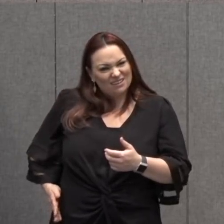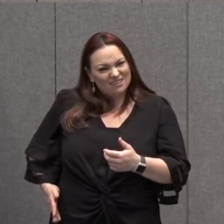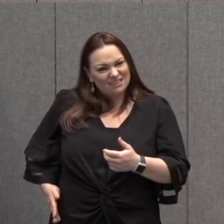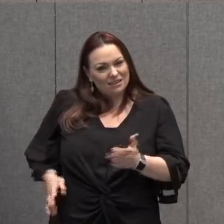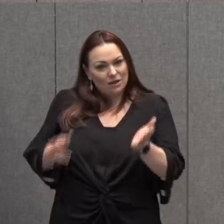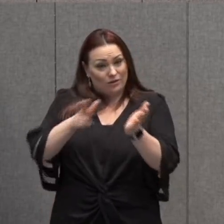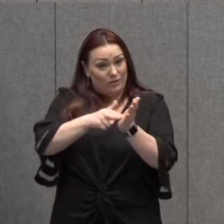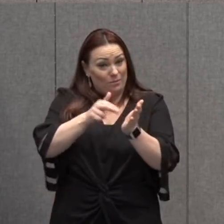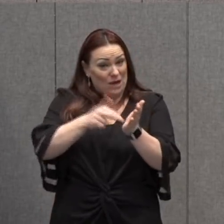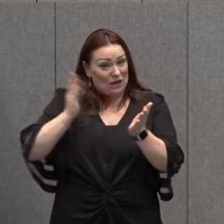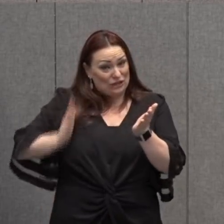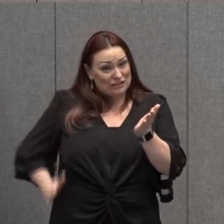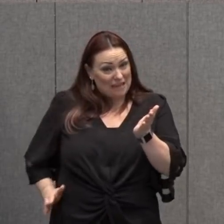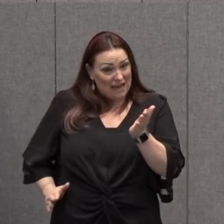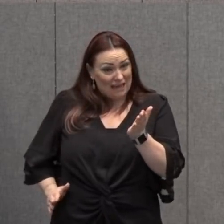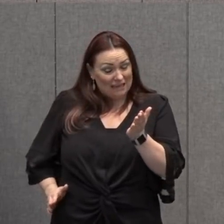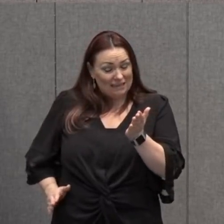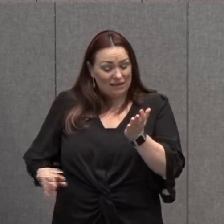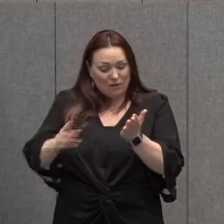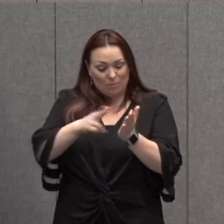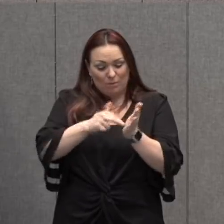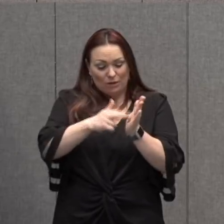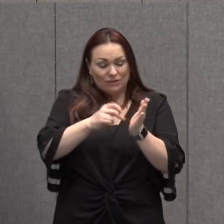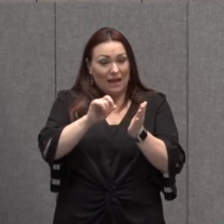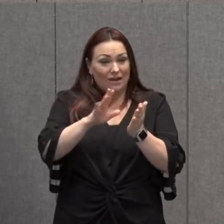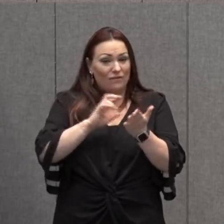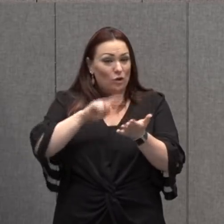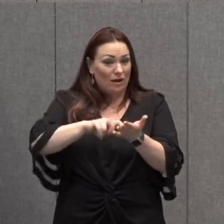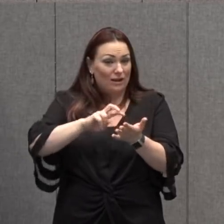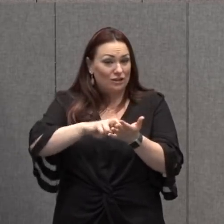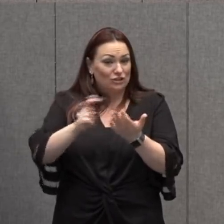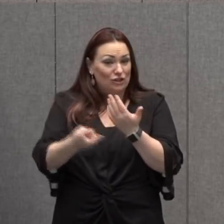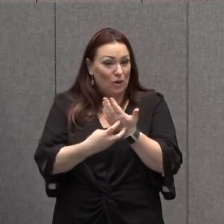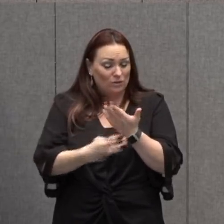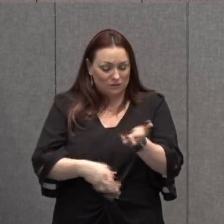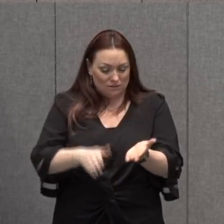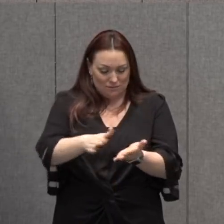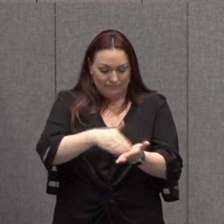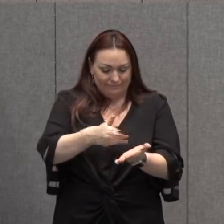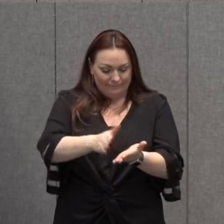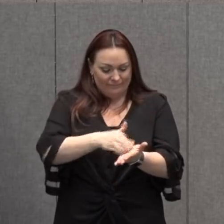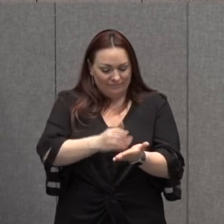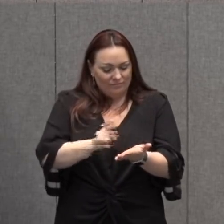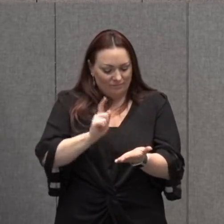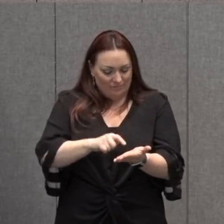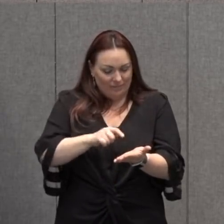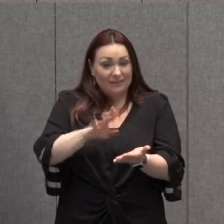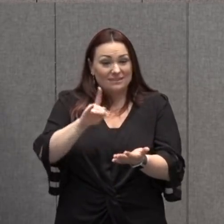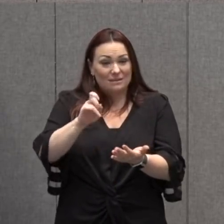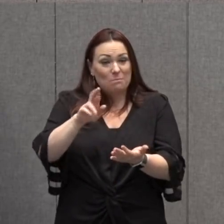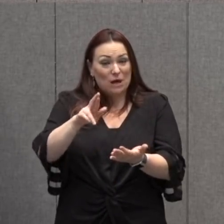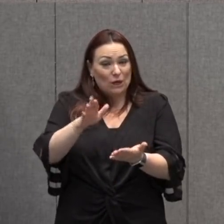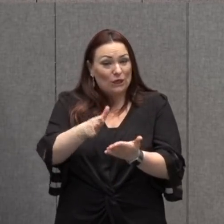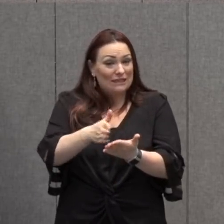the butter side of the toast. - Yes, yes, okay, butter and side. Butter and side, and I already don't remember where they